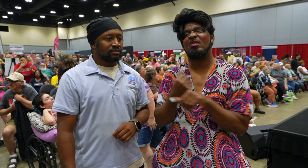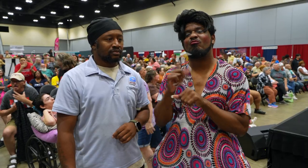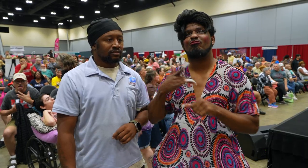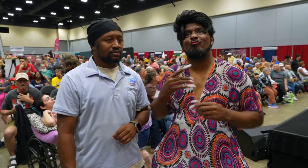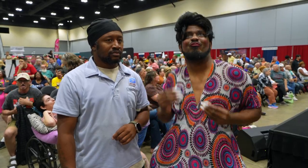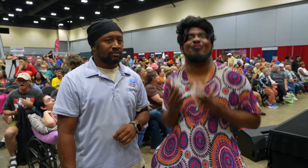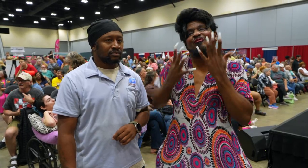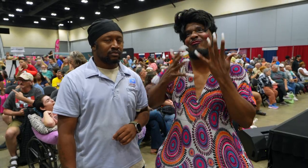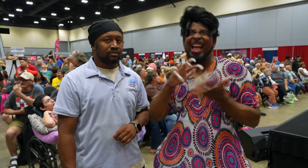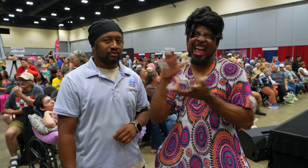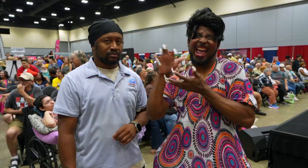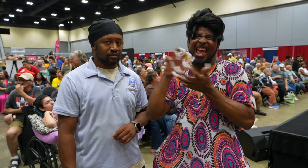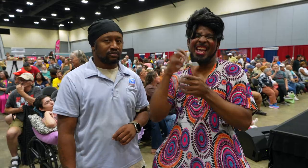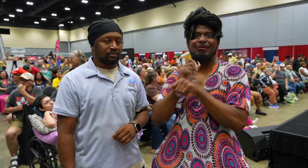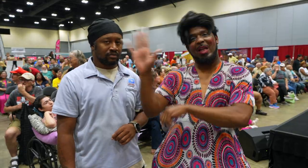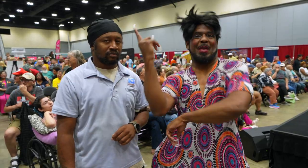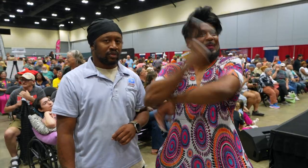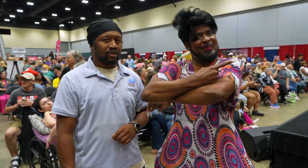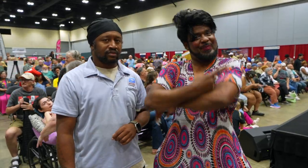We hope to inspire them with laughter and make their day brighter!